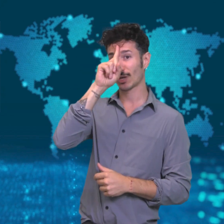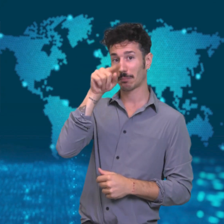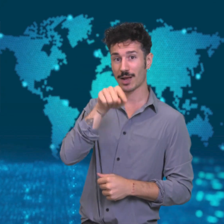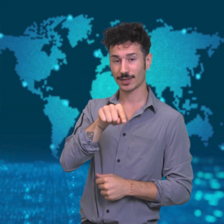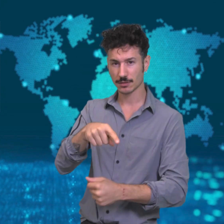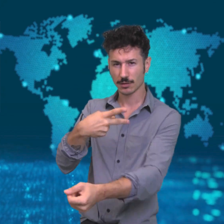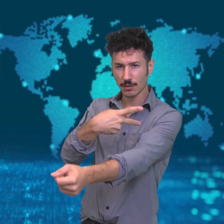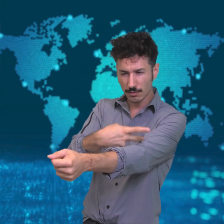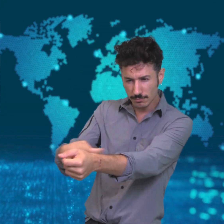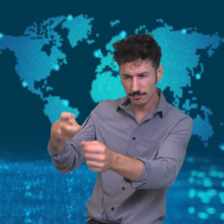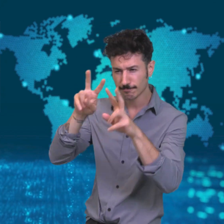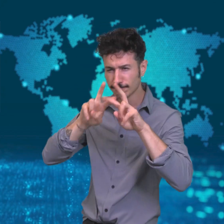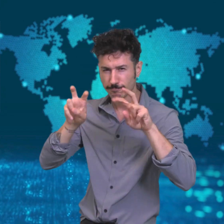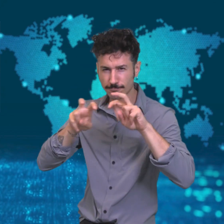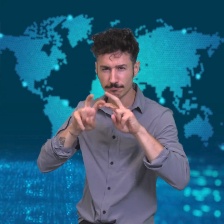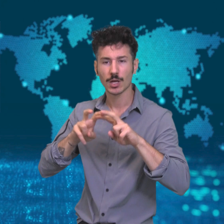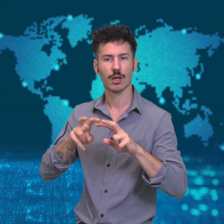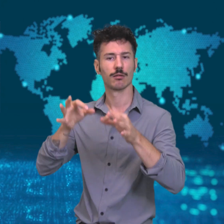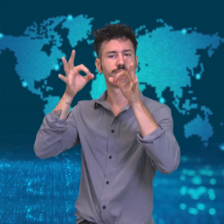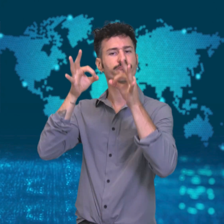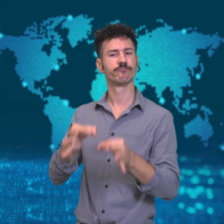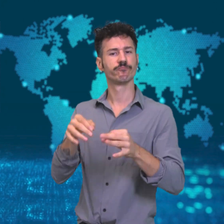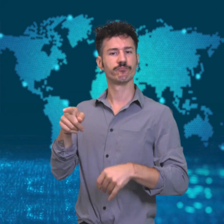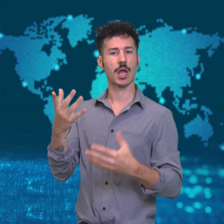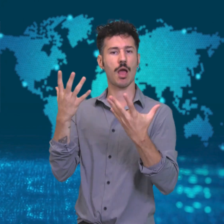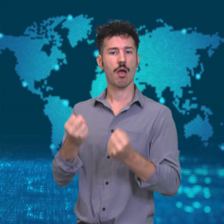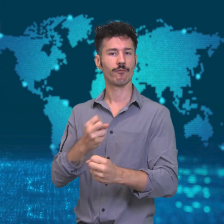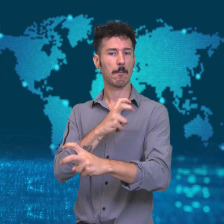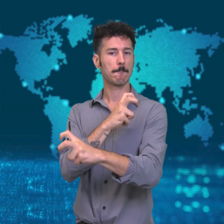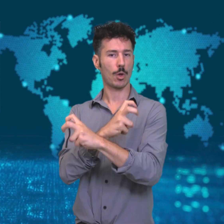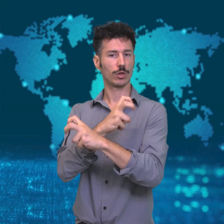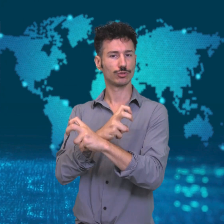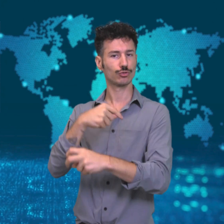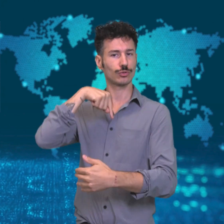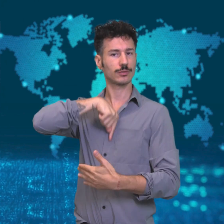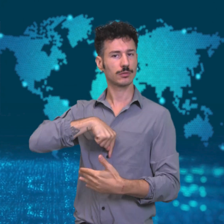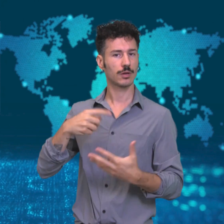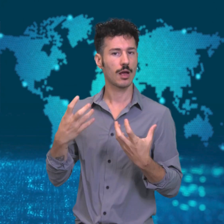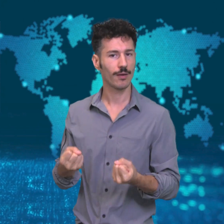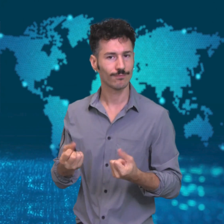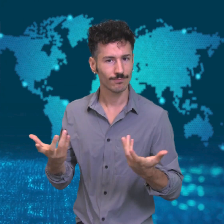Specialists in Germany confirmed through blood tests the